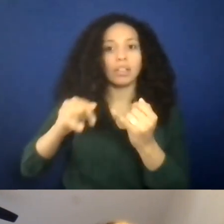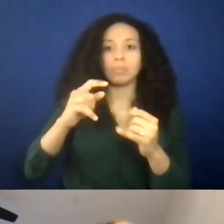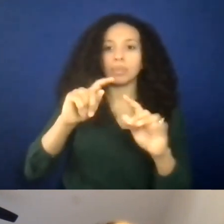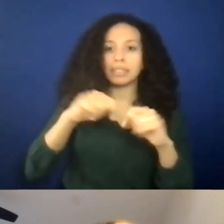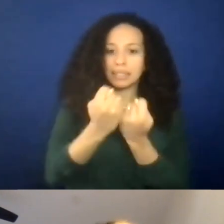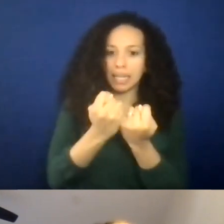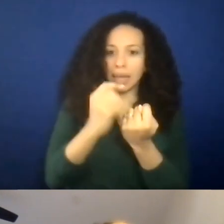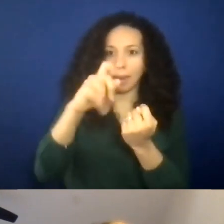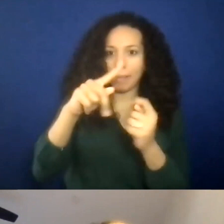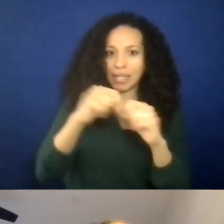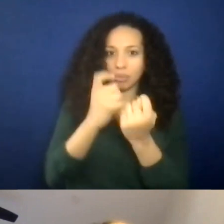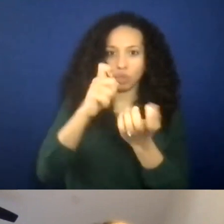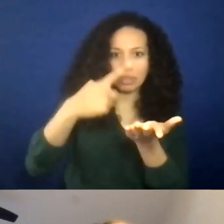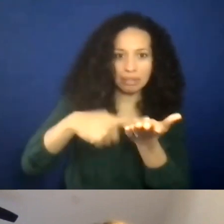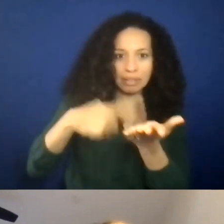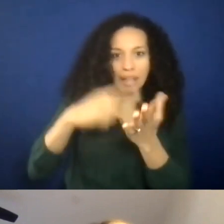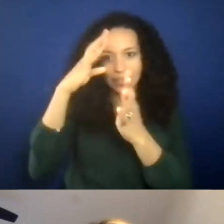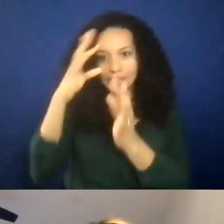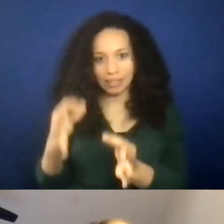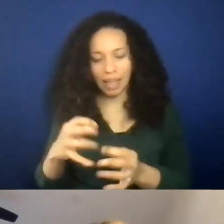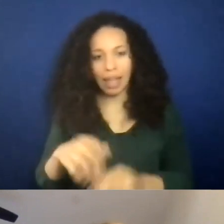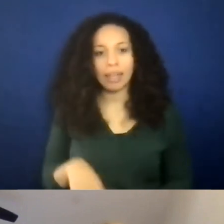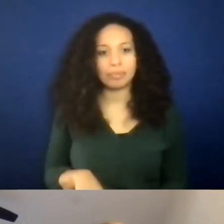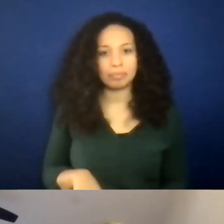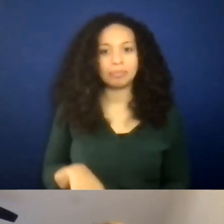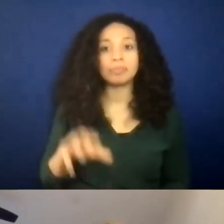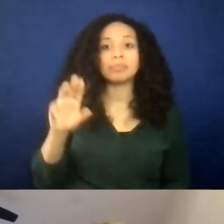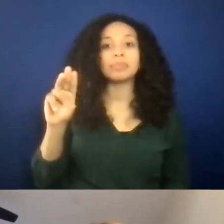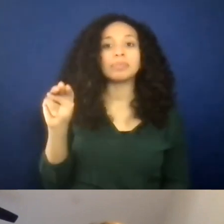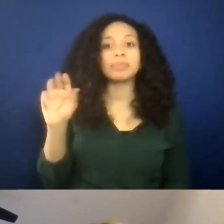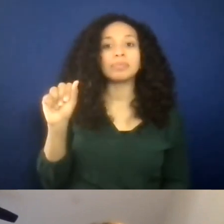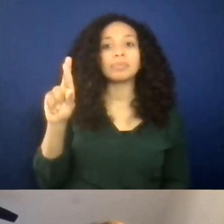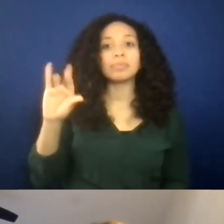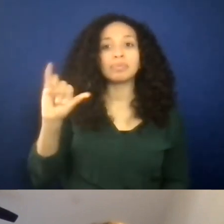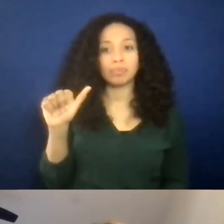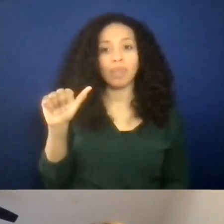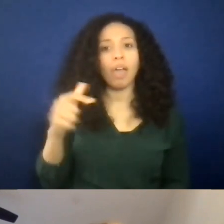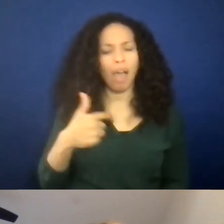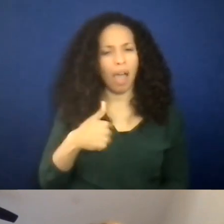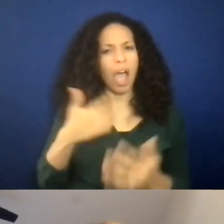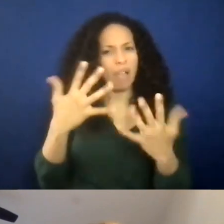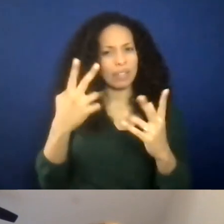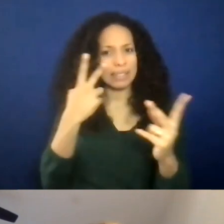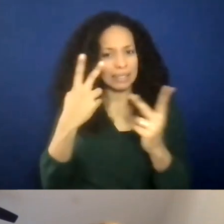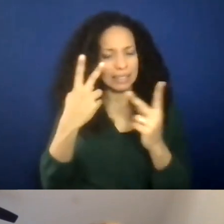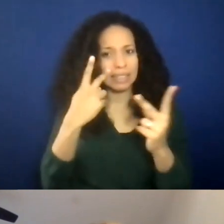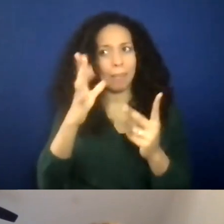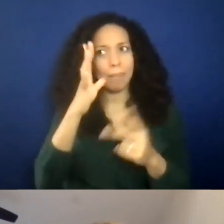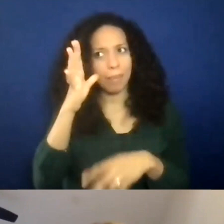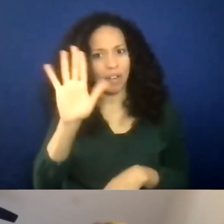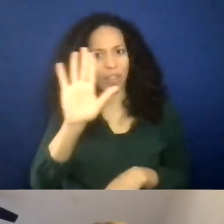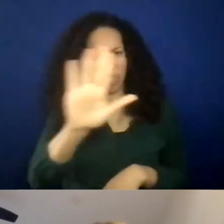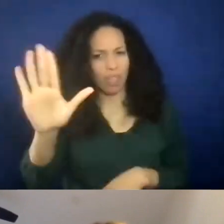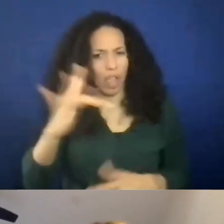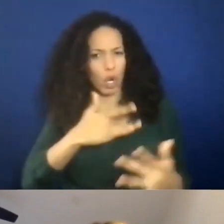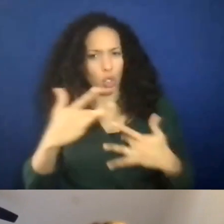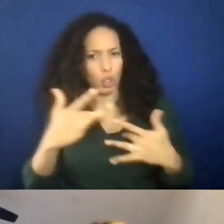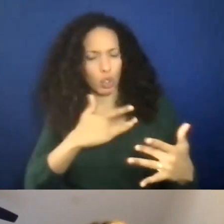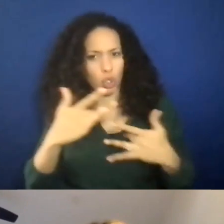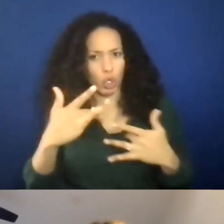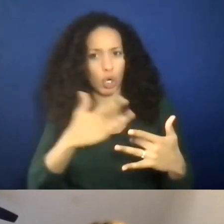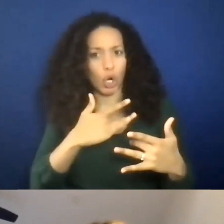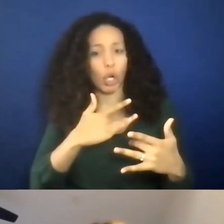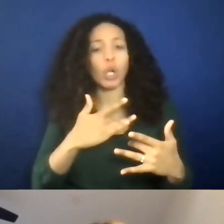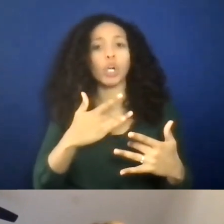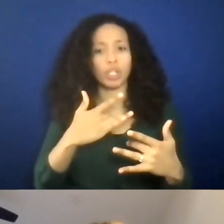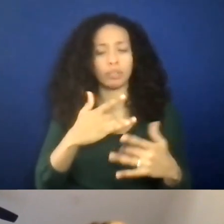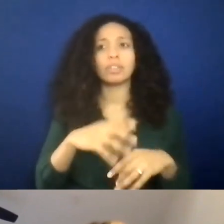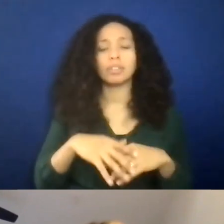And I have seen concerns parents have with what's being presented when some teams will present only